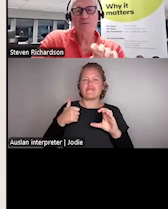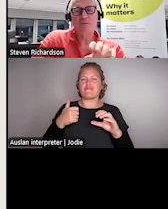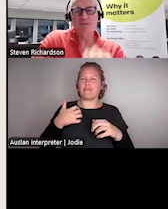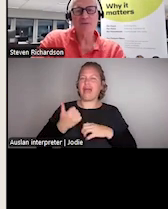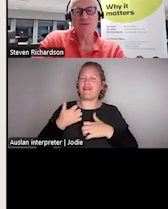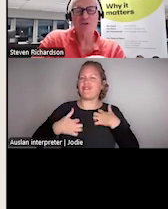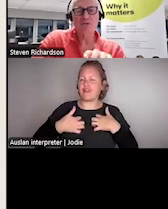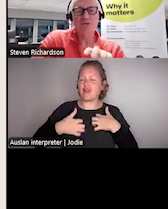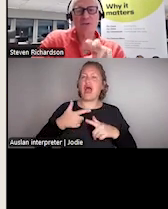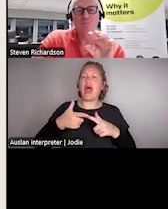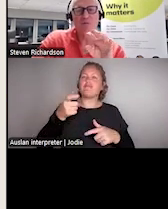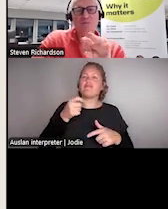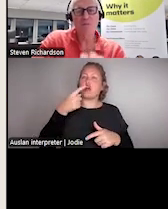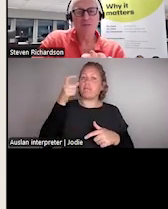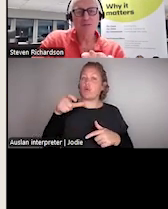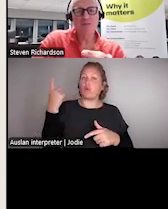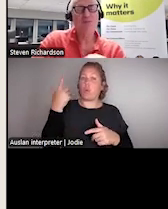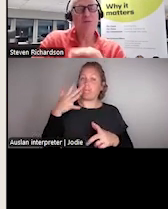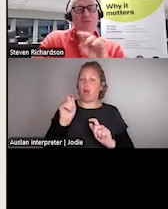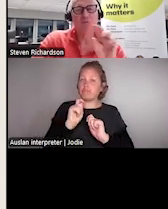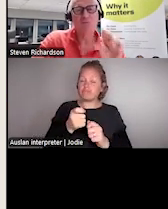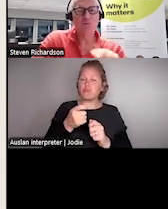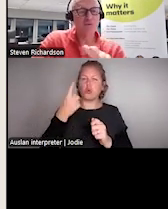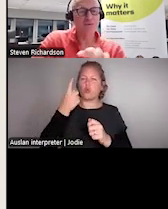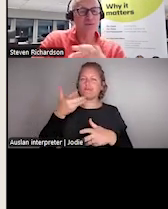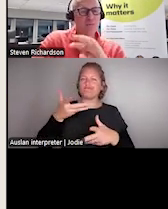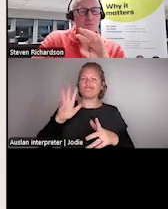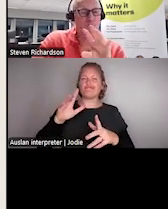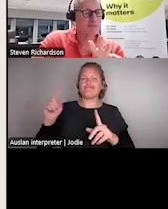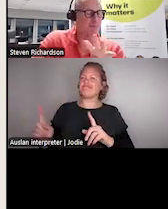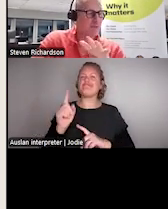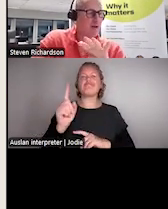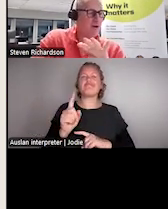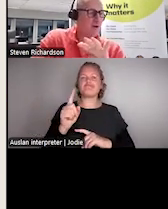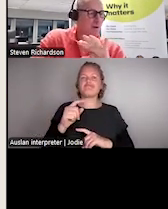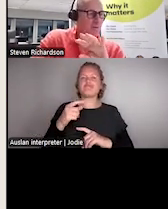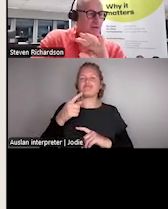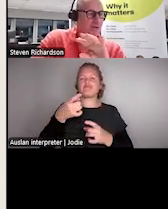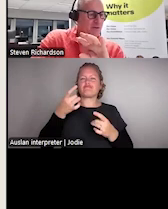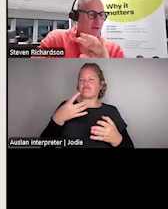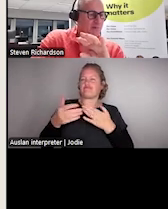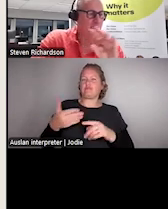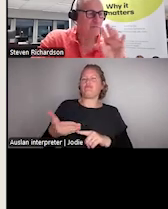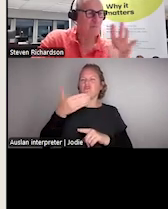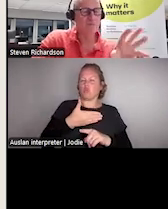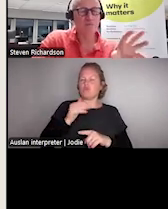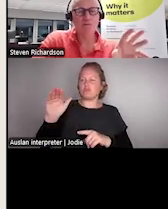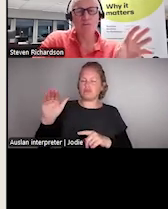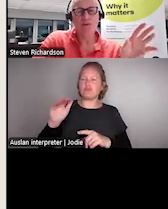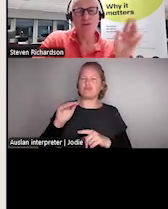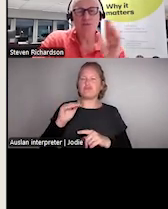of your existing donors or ambassadors or someone you know has a profile in the media,